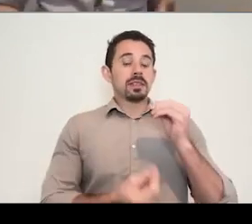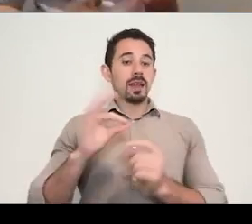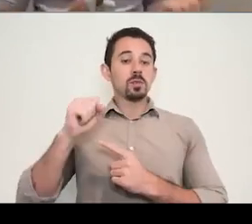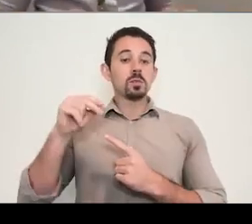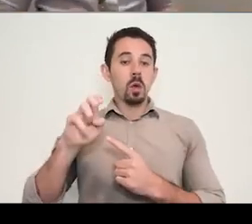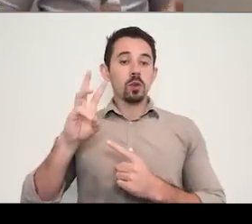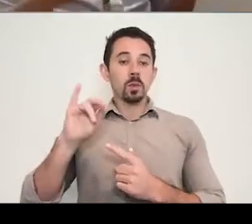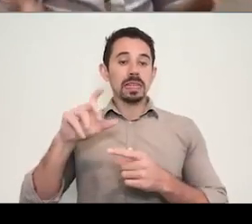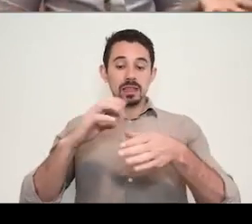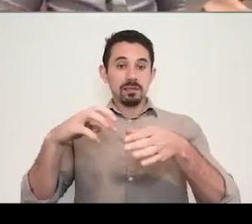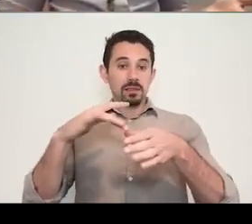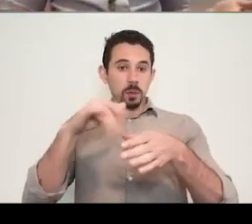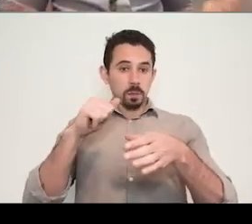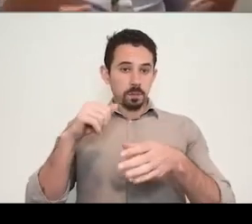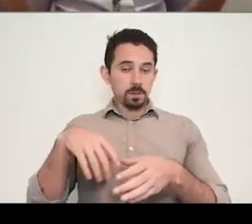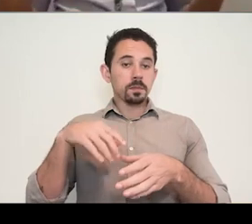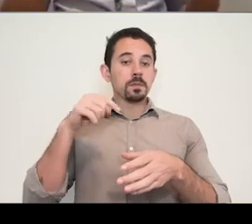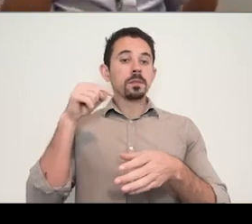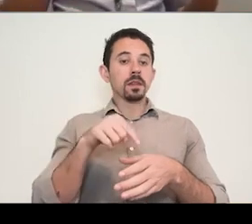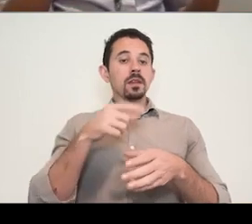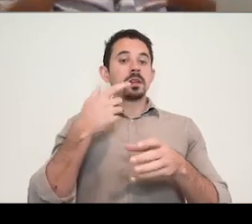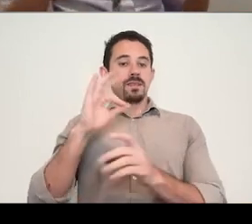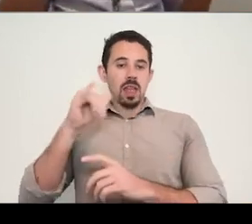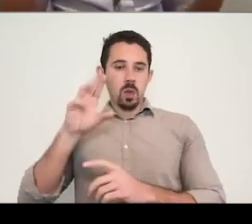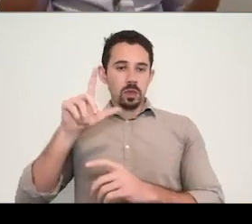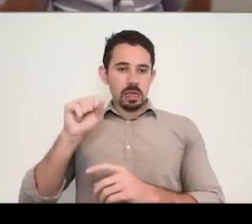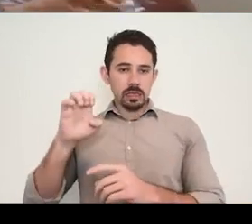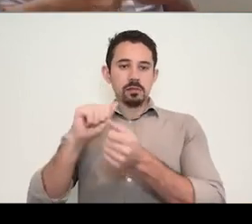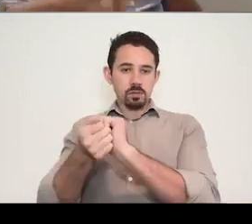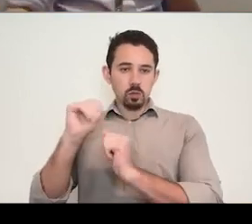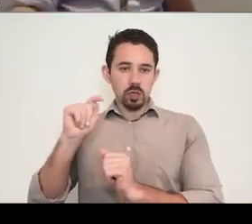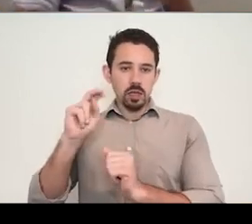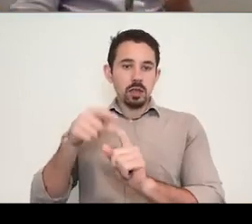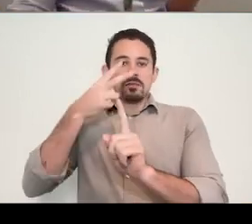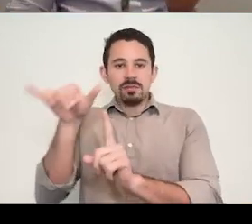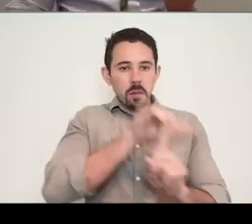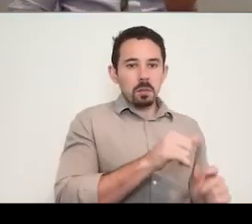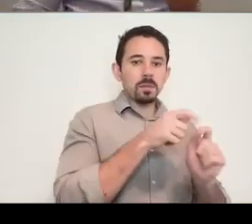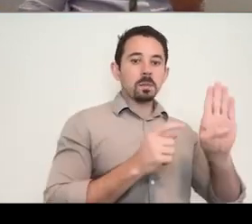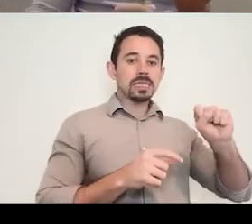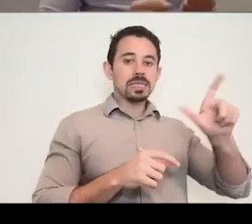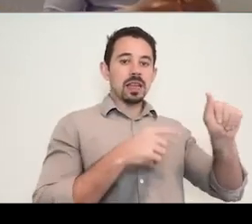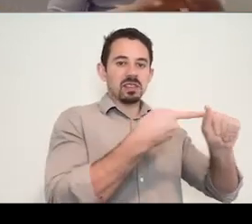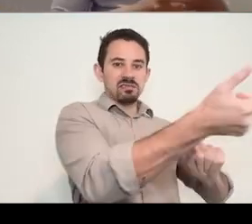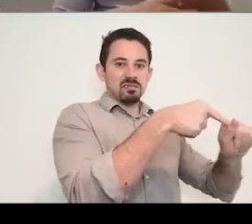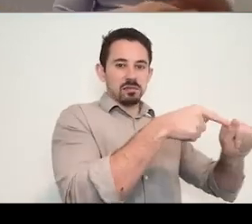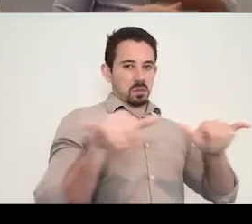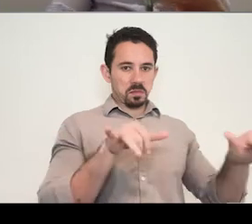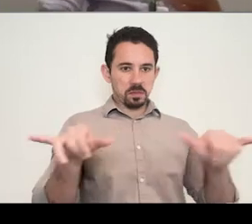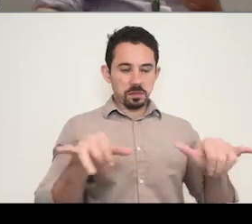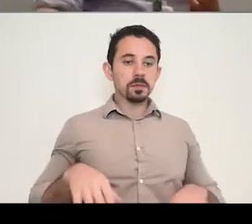that the generation of secreted Pel alters forces and is necessary for cellular ejection.